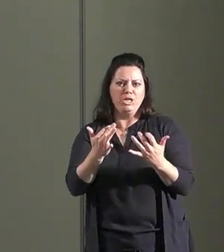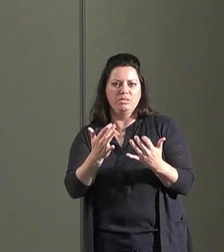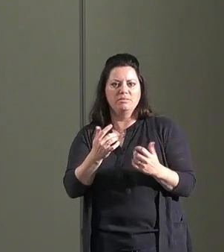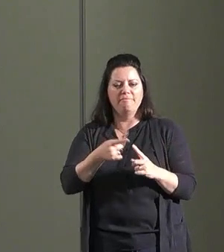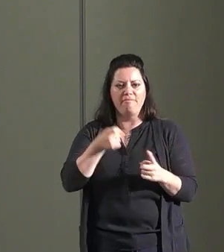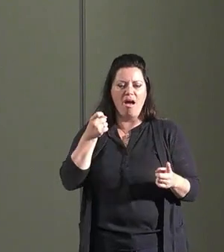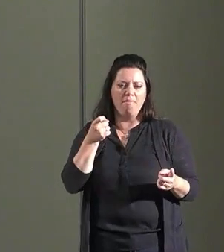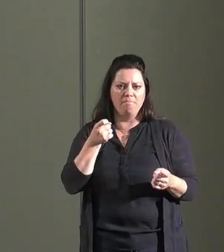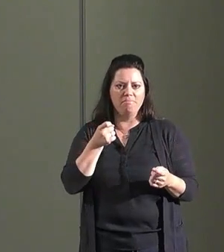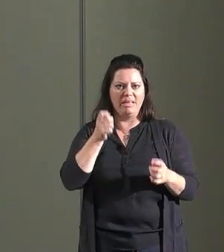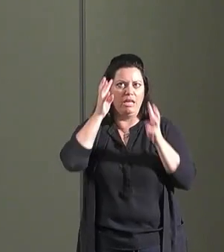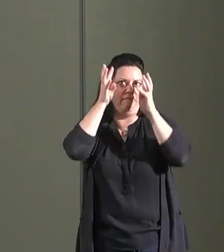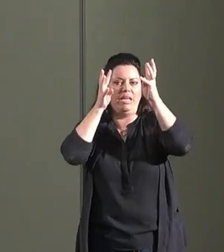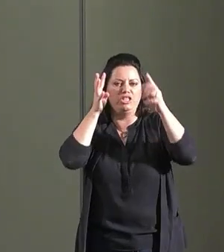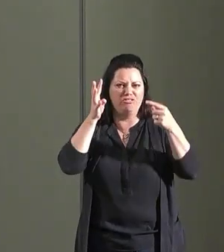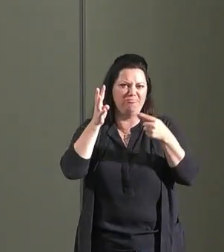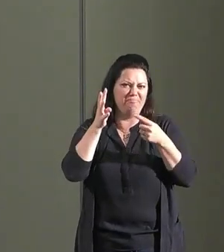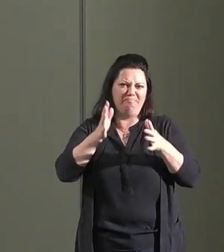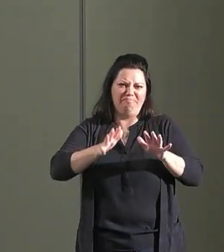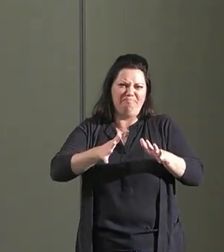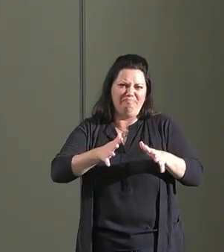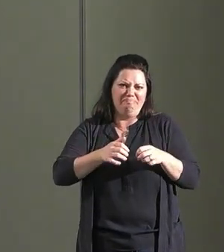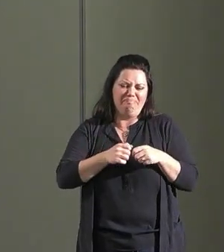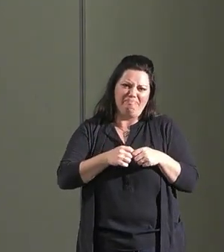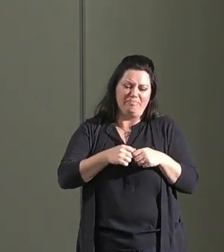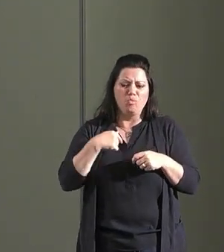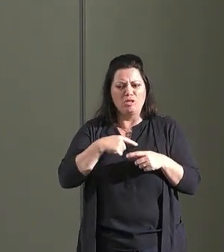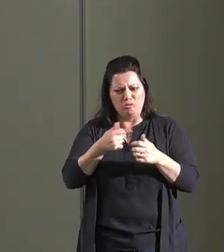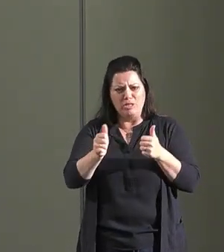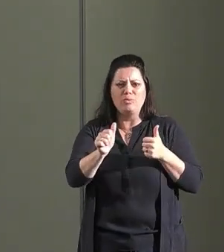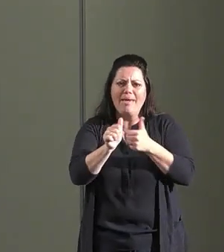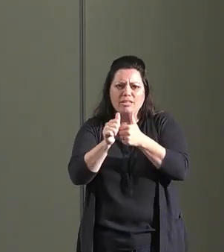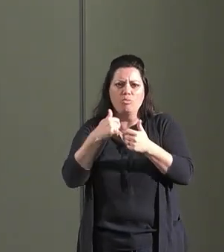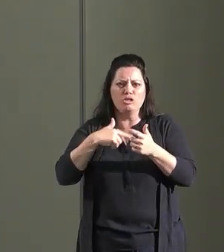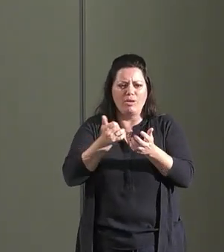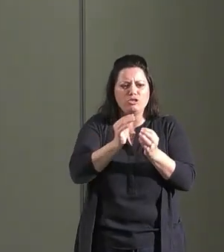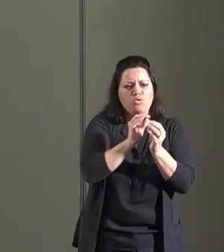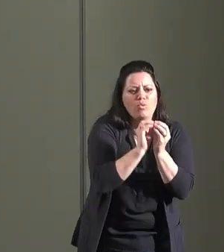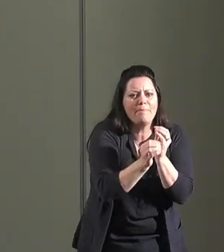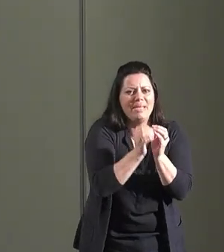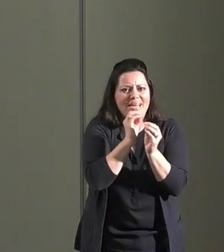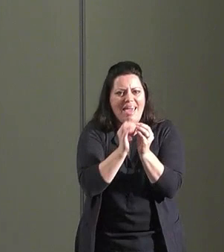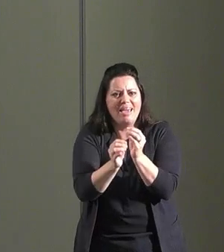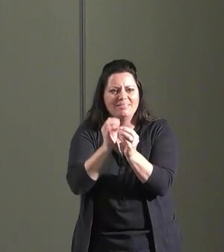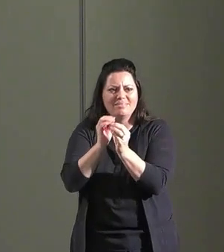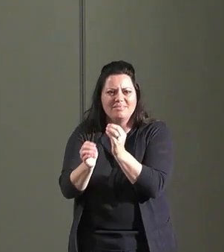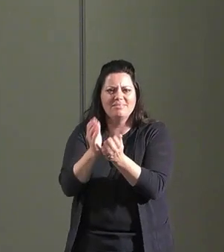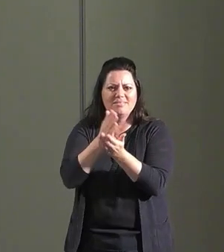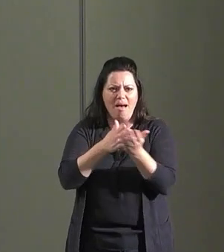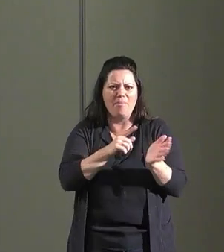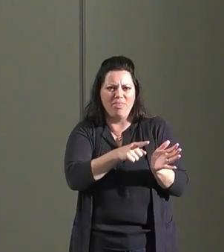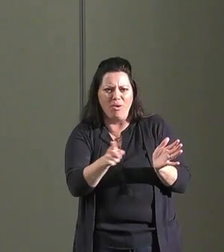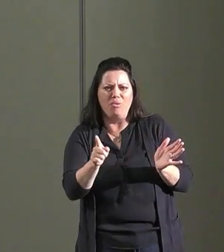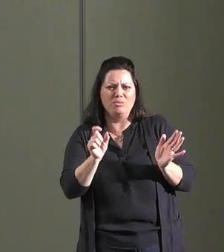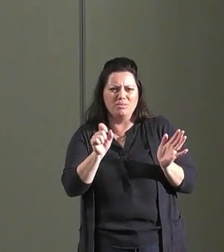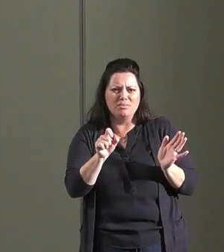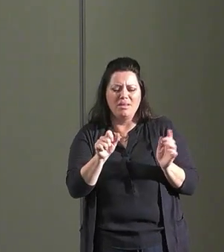we are lagging and trying to catch up on and in remediation mode. With AI there is